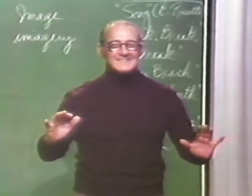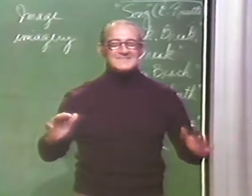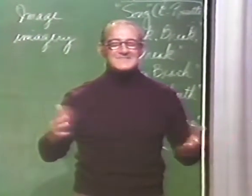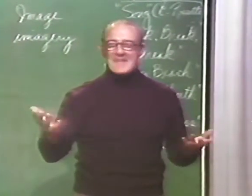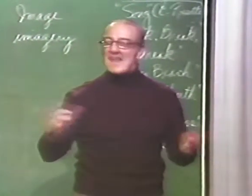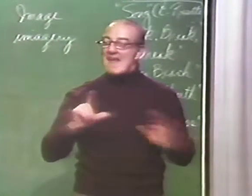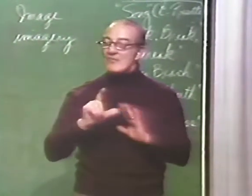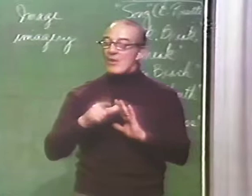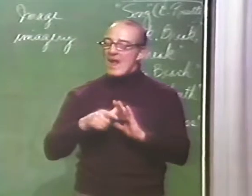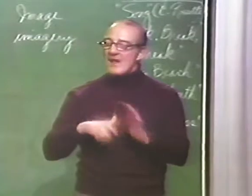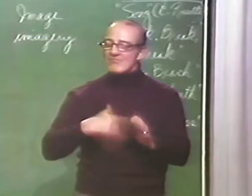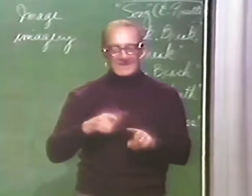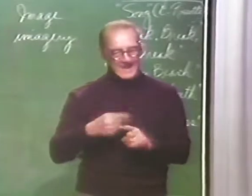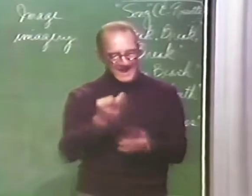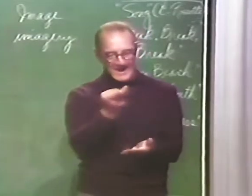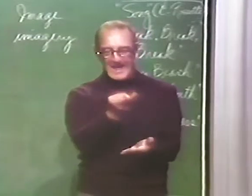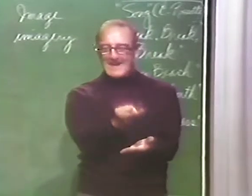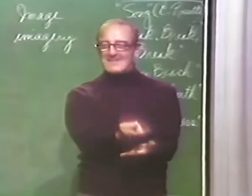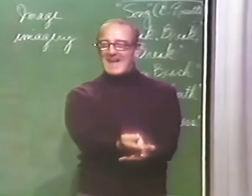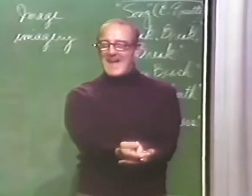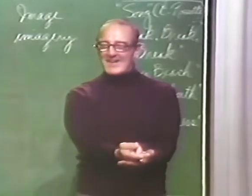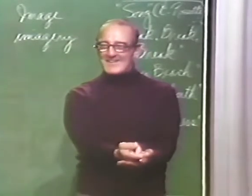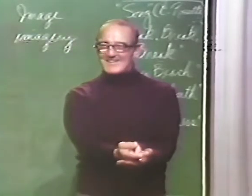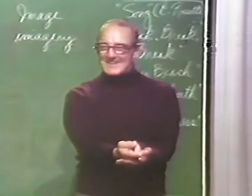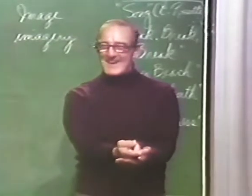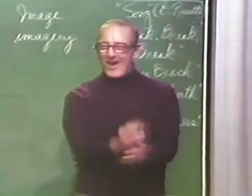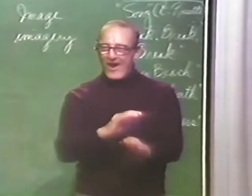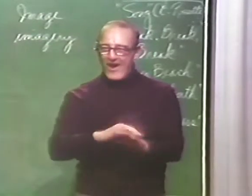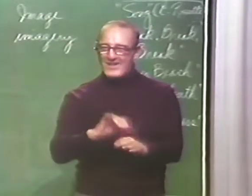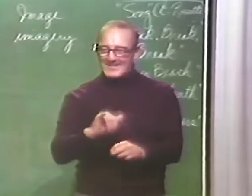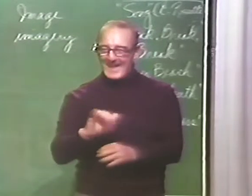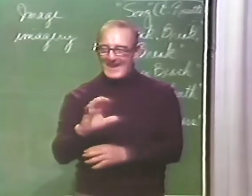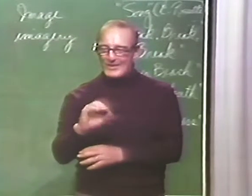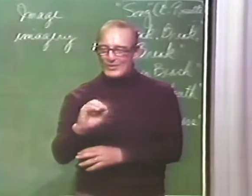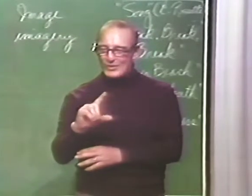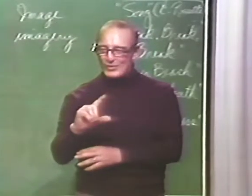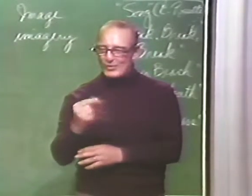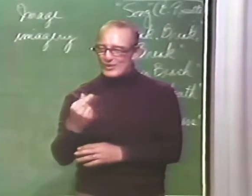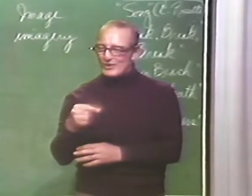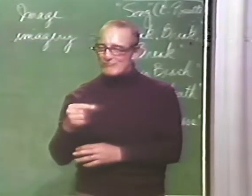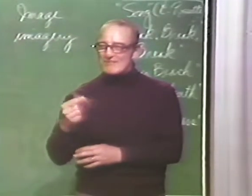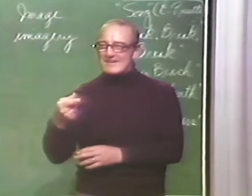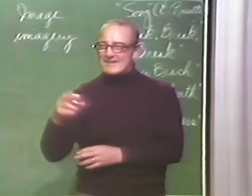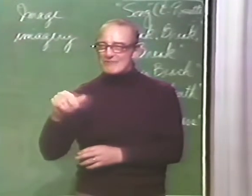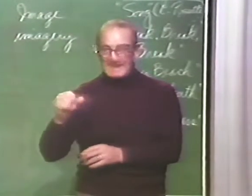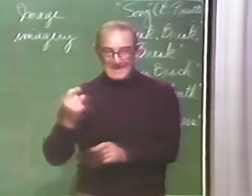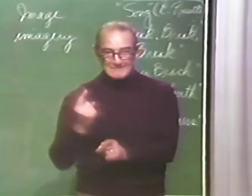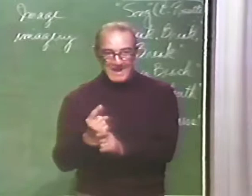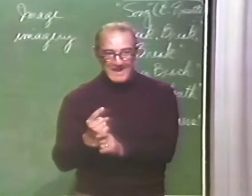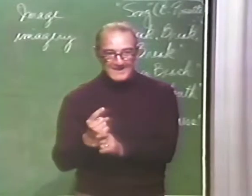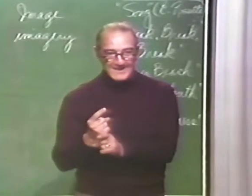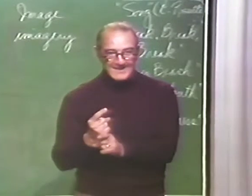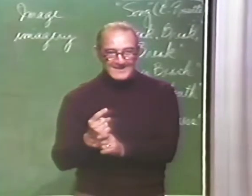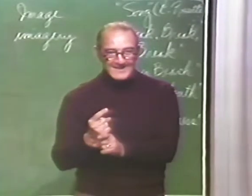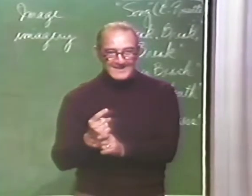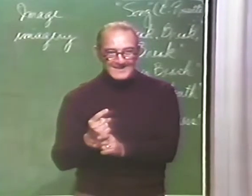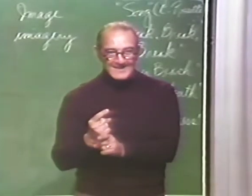AND AFTER A WHILE, YOU FEEL LIKE LAYING DOWN ON THAT COOL GREEN GRASS. RIGHT?